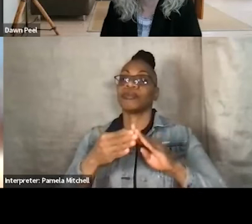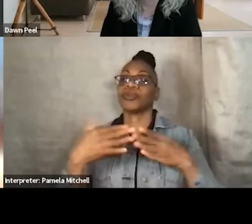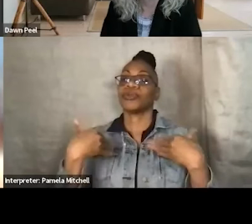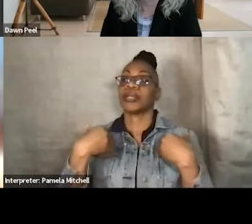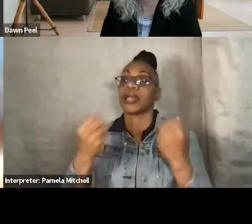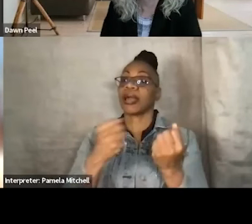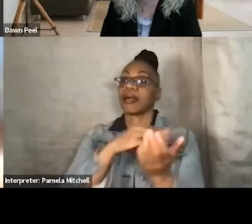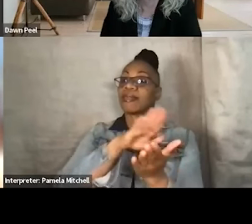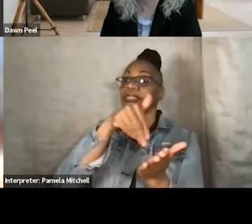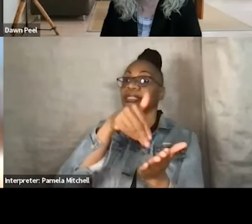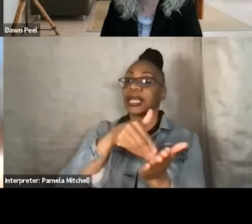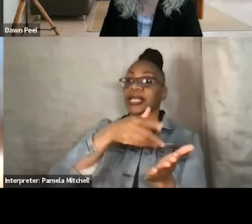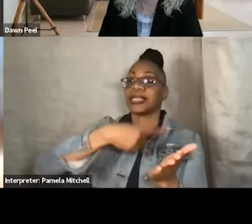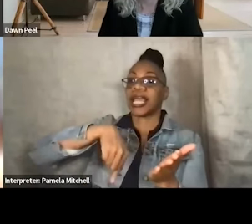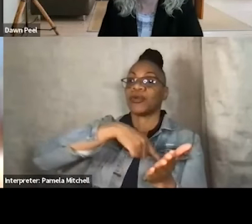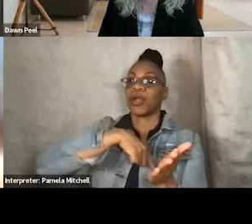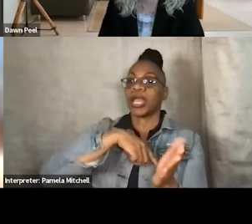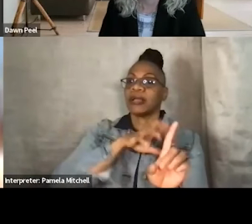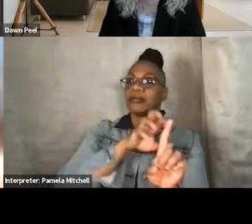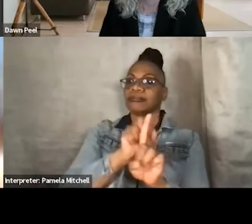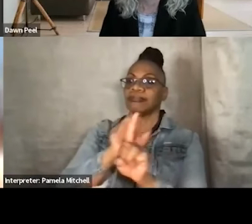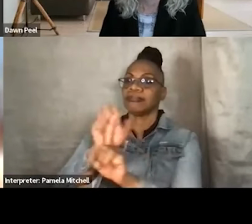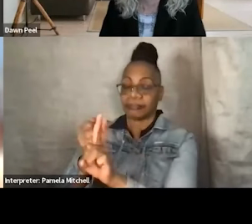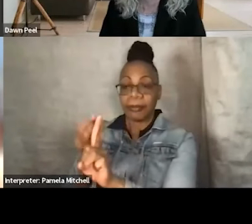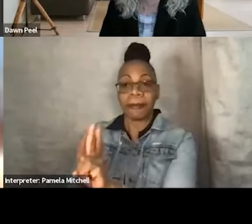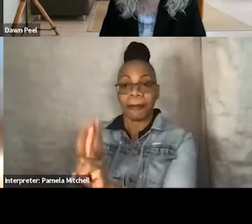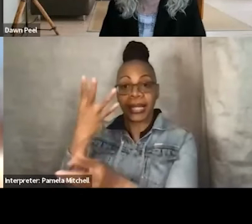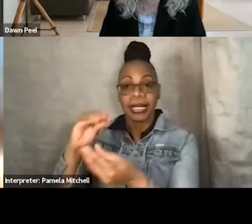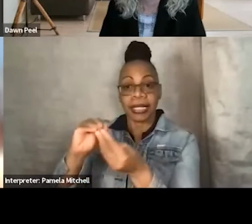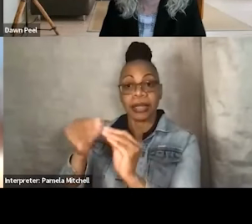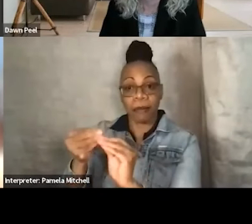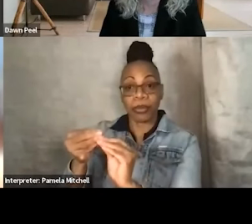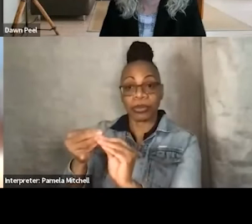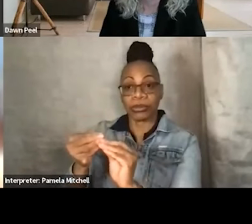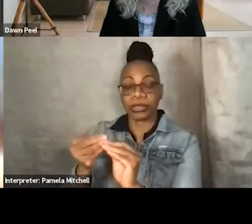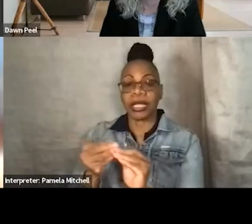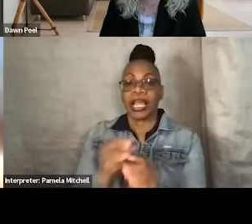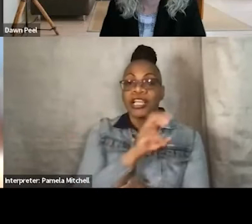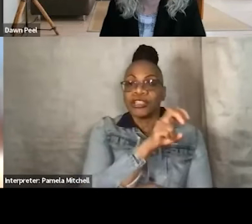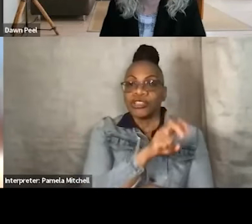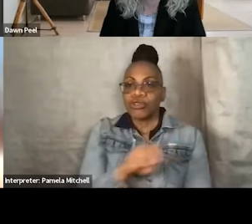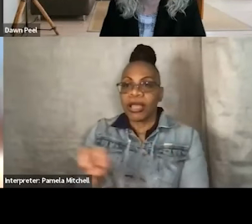is where we are catching a large number of those. Transporters, you'll see the majority of the transports